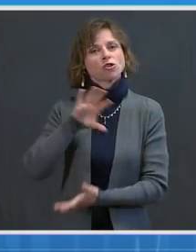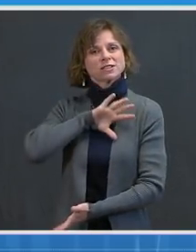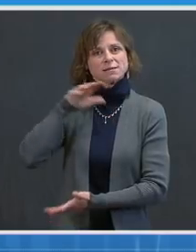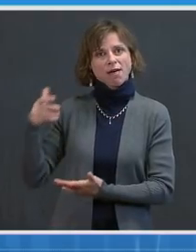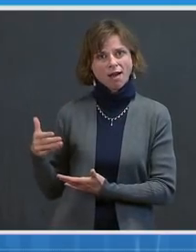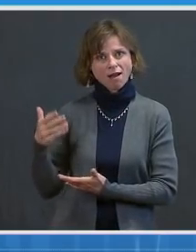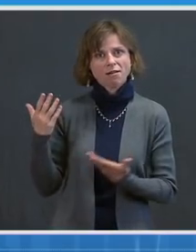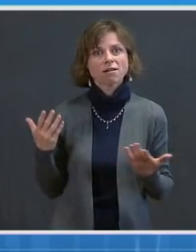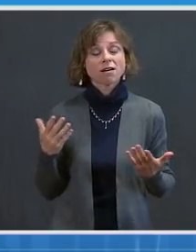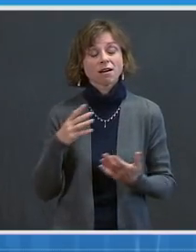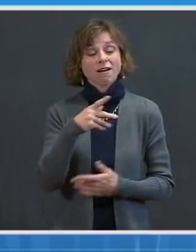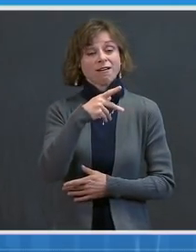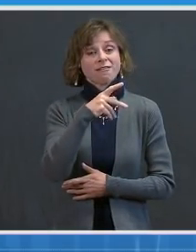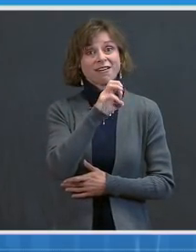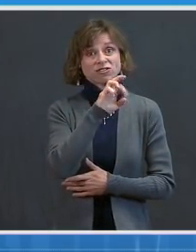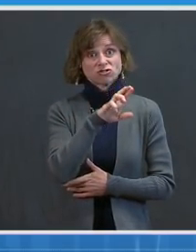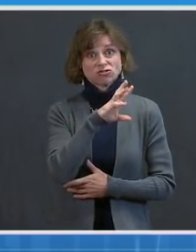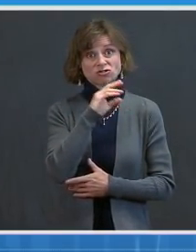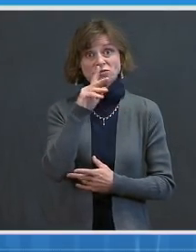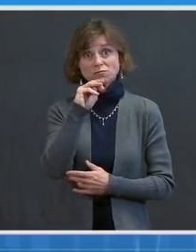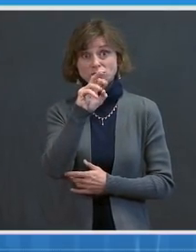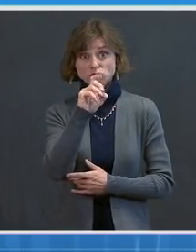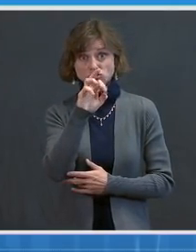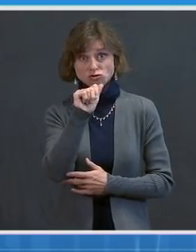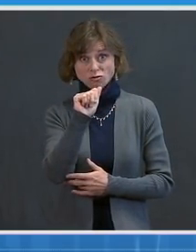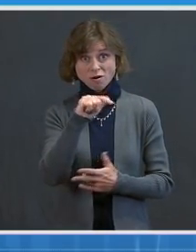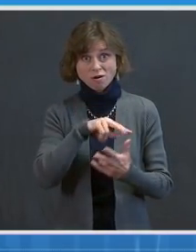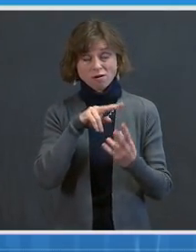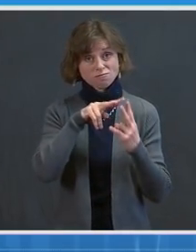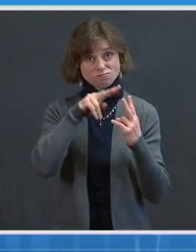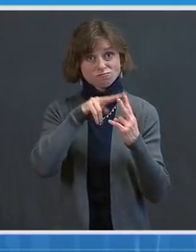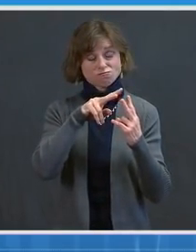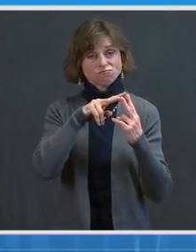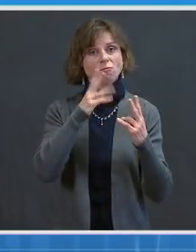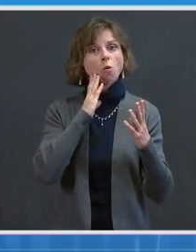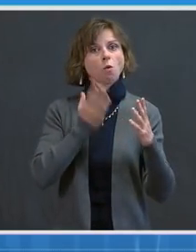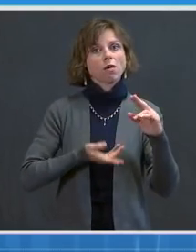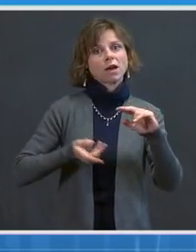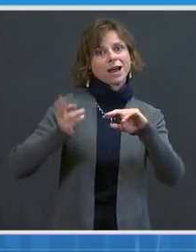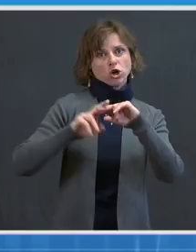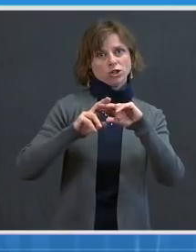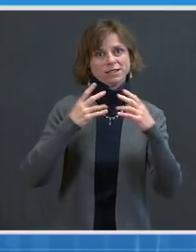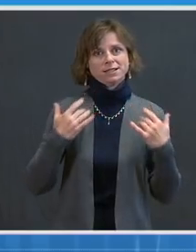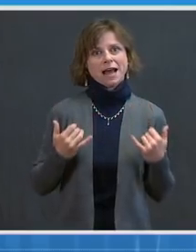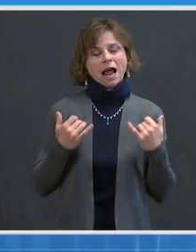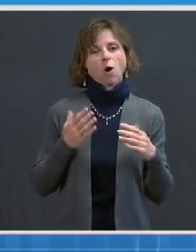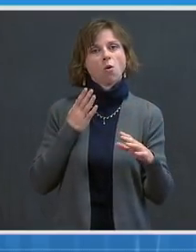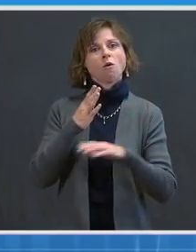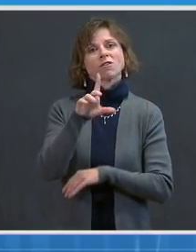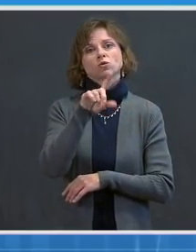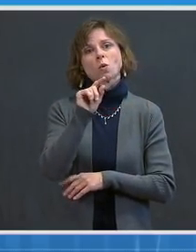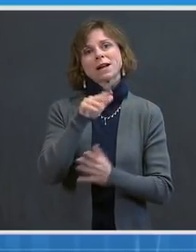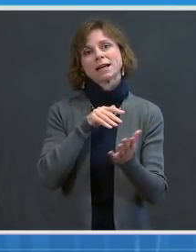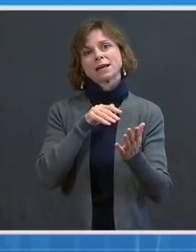Pfizer and Moderna's vaccine supply will now increase to more than 20 million doses going out to states,